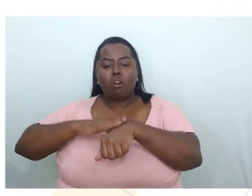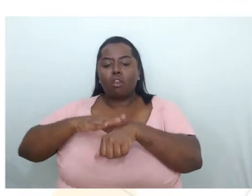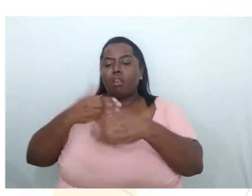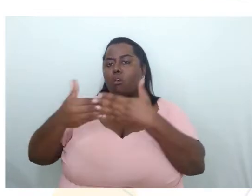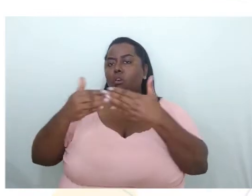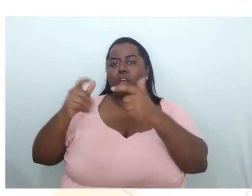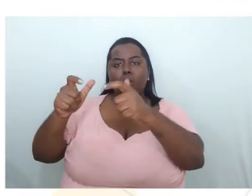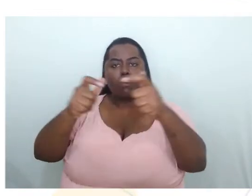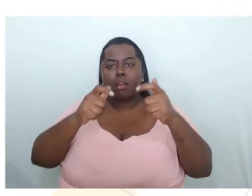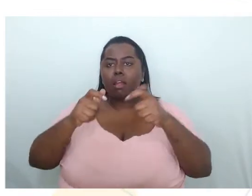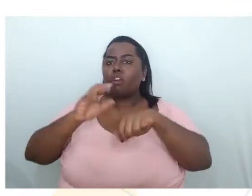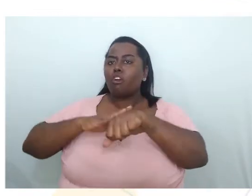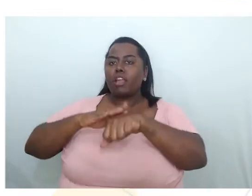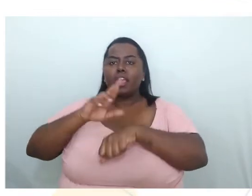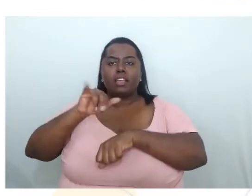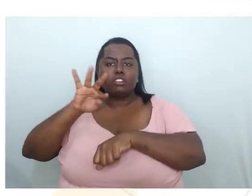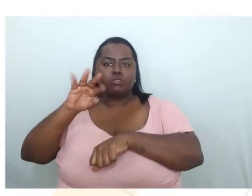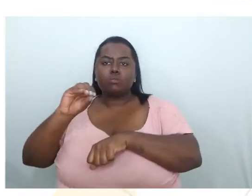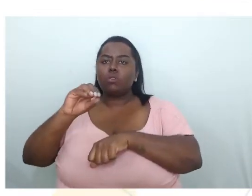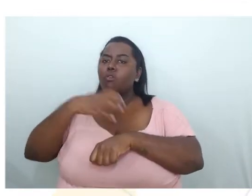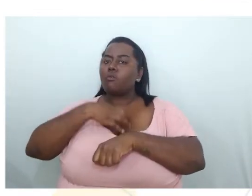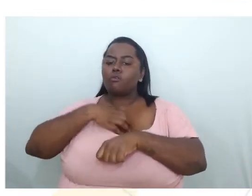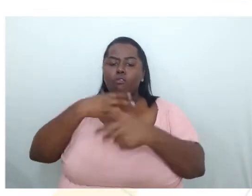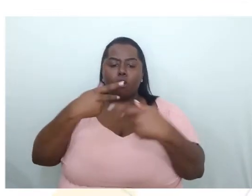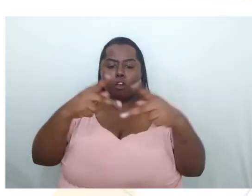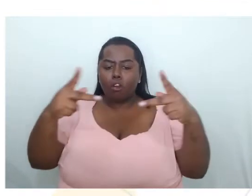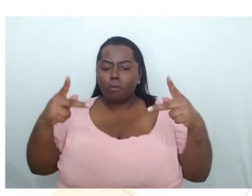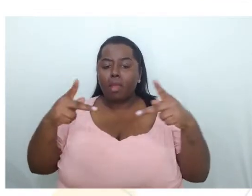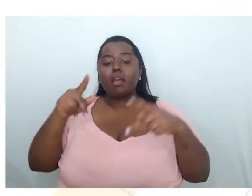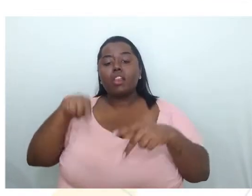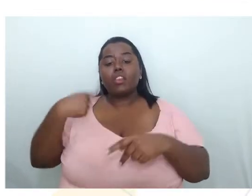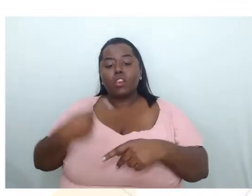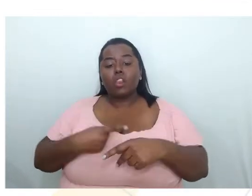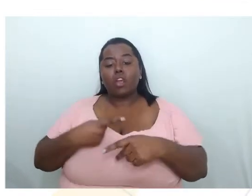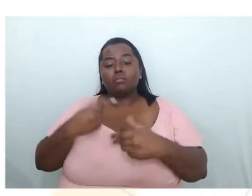time in any pace at your place and this sort of thing now open scholarship is